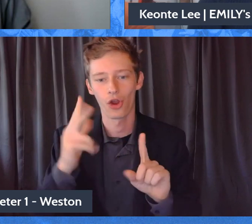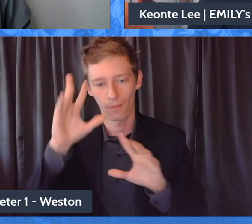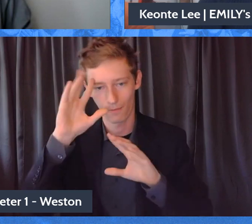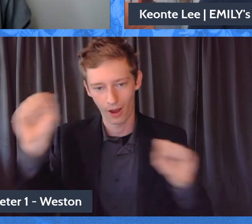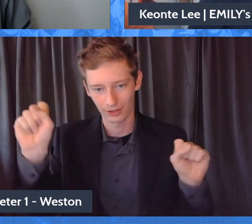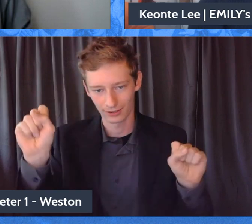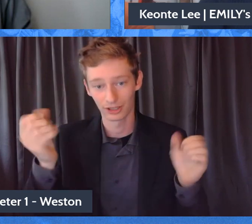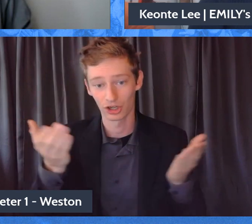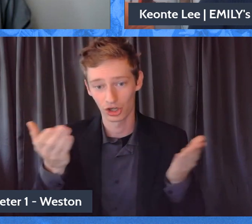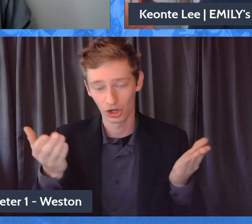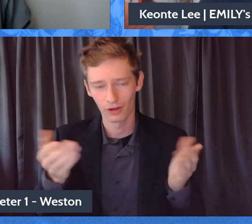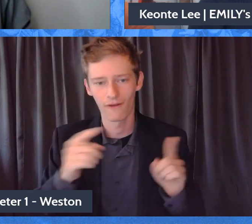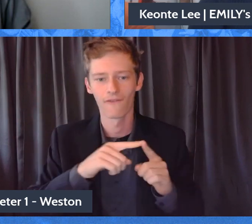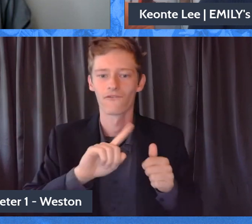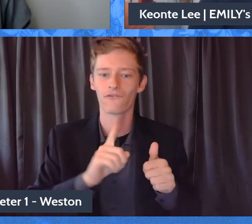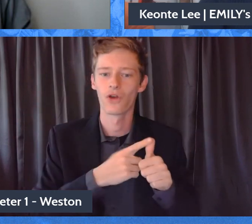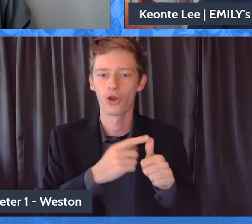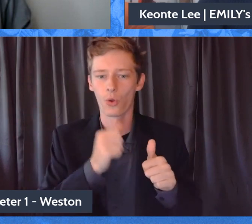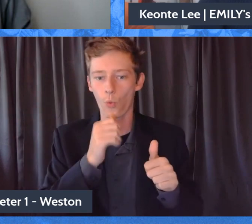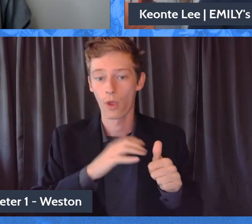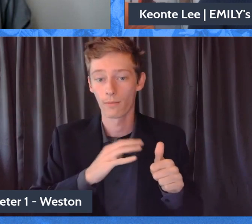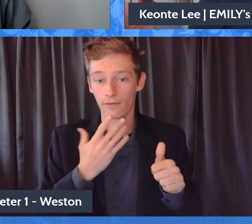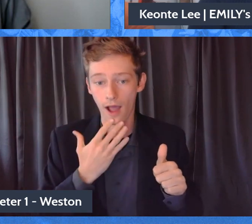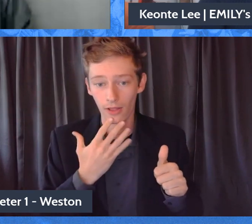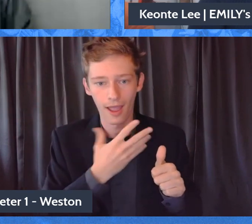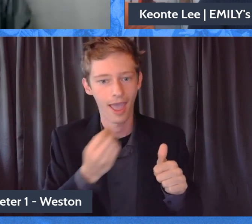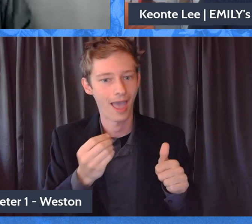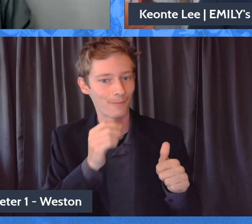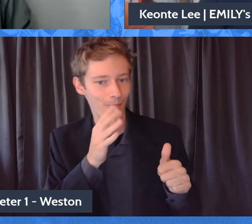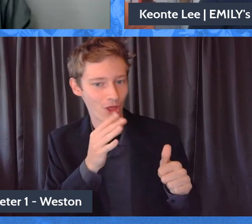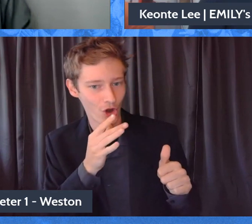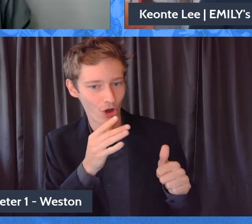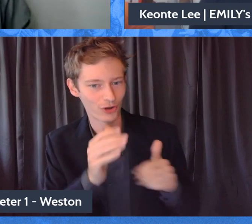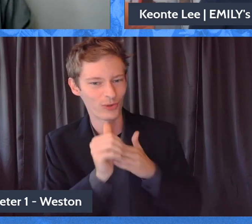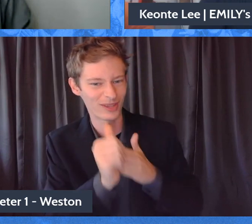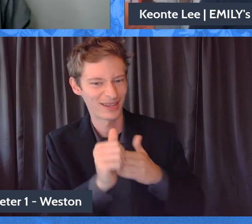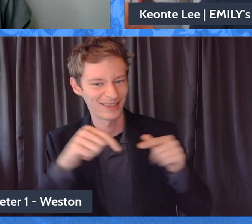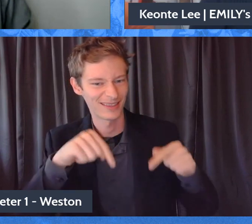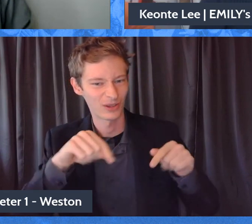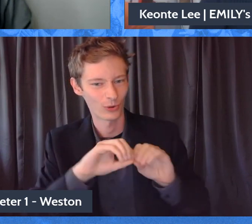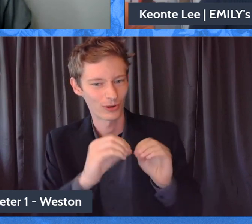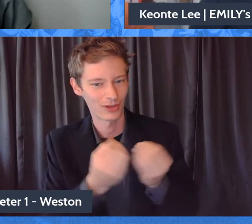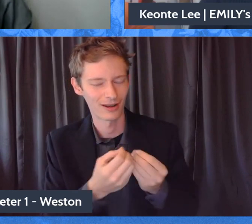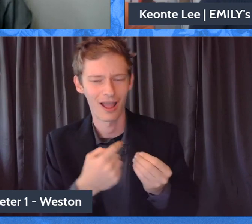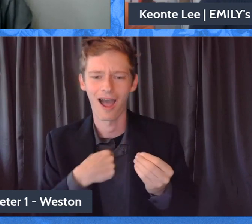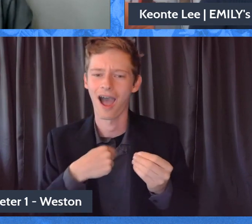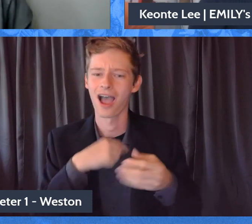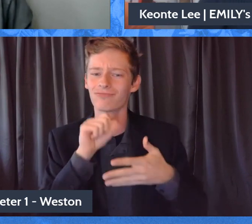and mother to lead the organization. Instead of me telling you about her many many accomplishments and her vision,